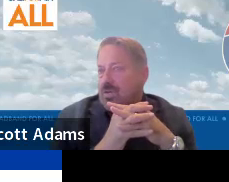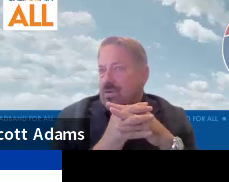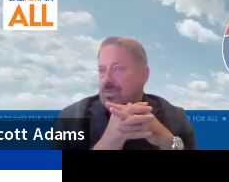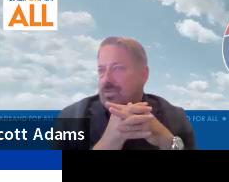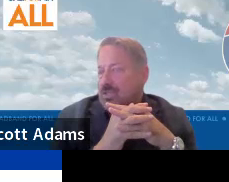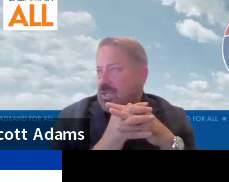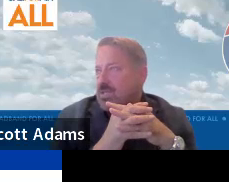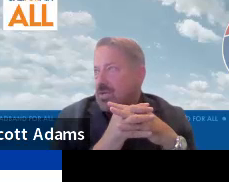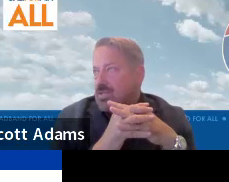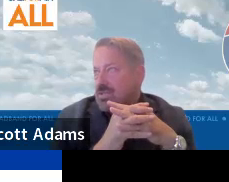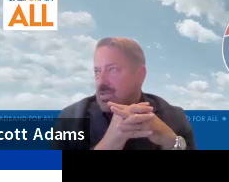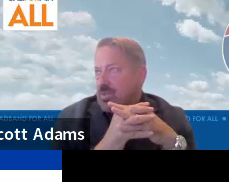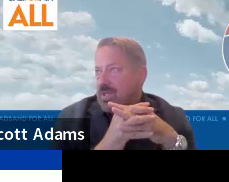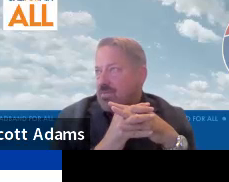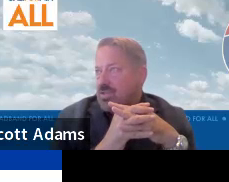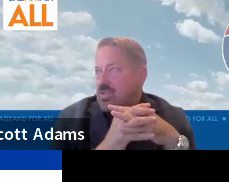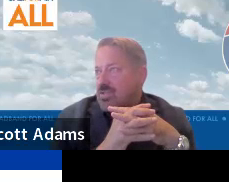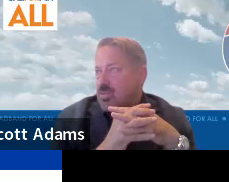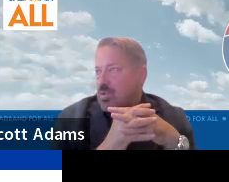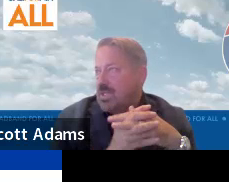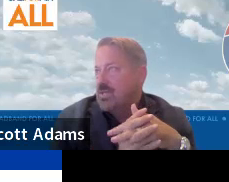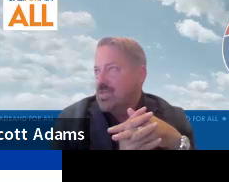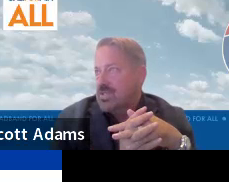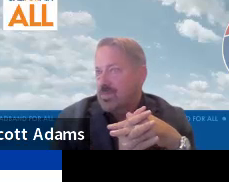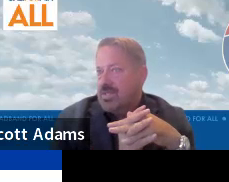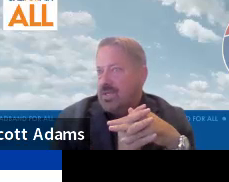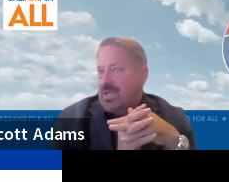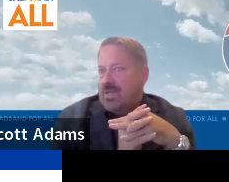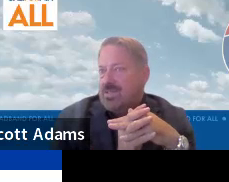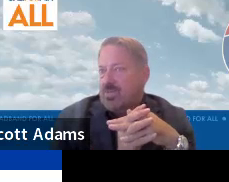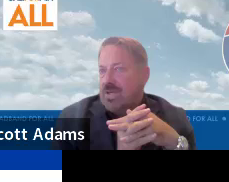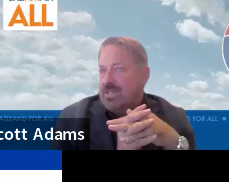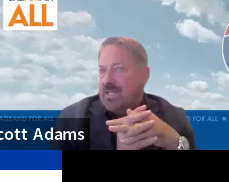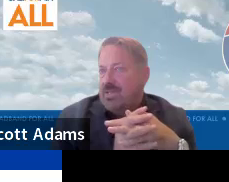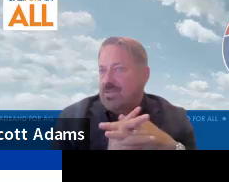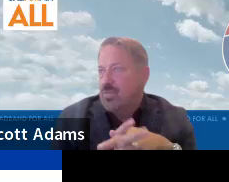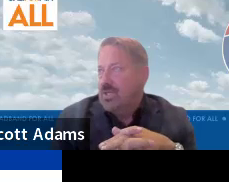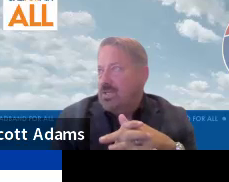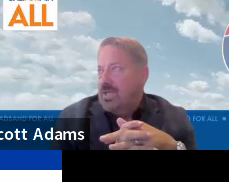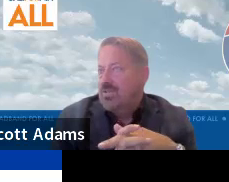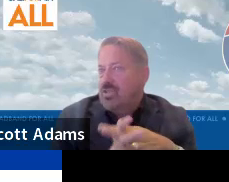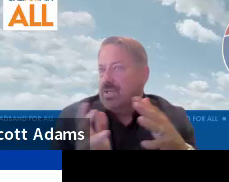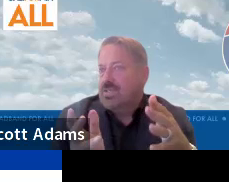other centralized services that would be leveraged to support the ecosystem and sub guarantees. We do